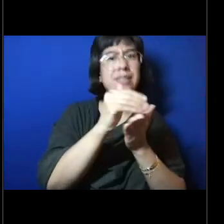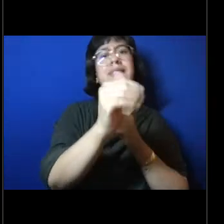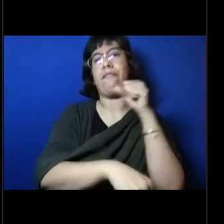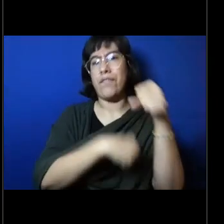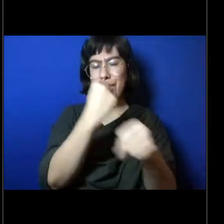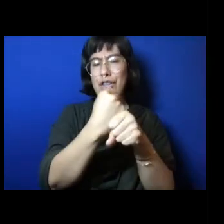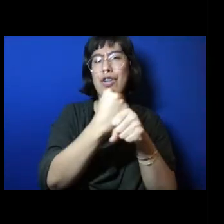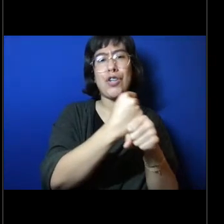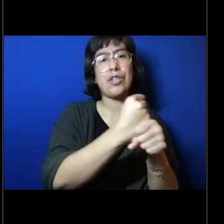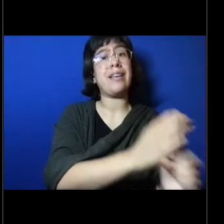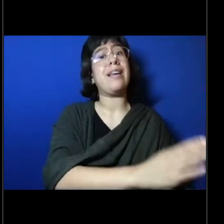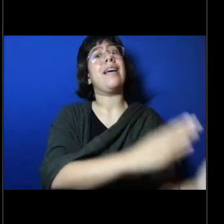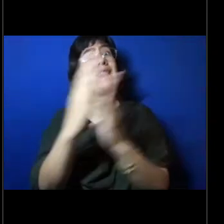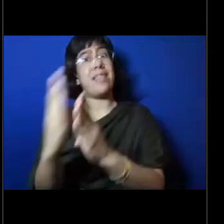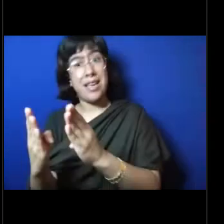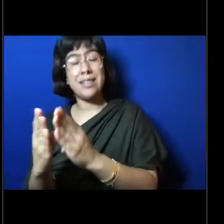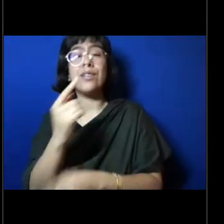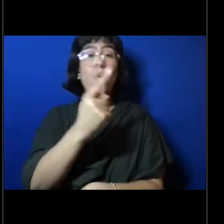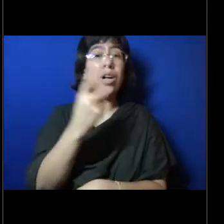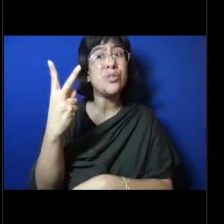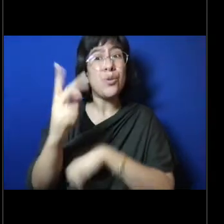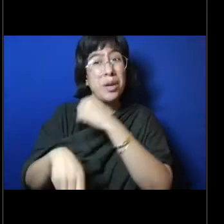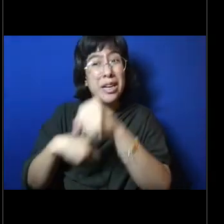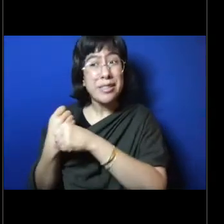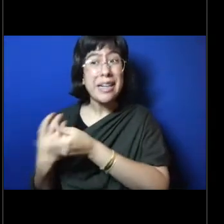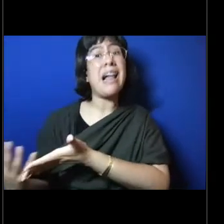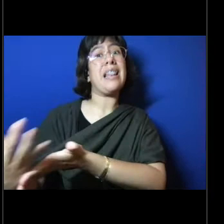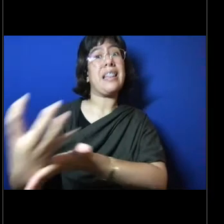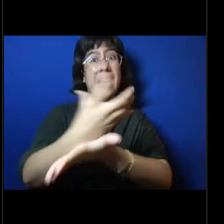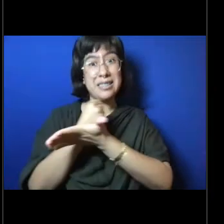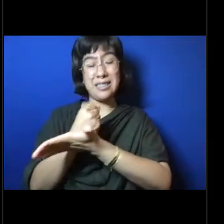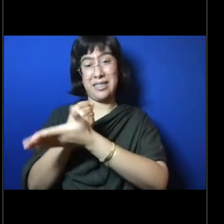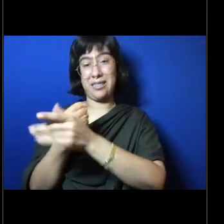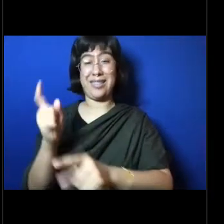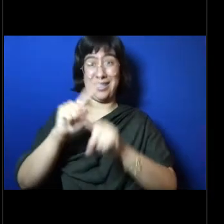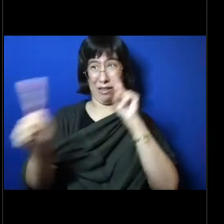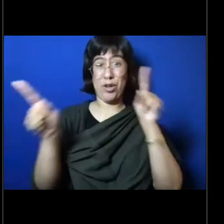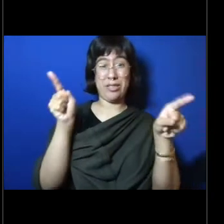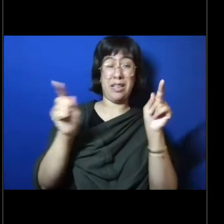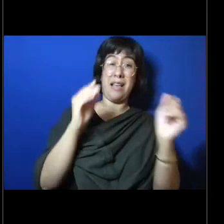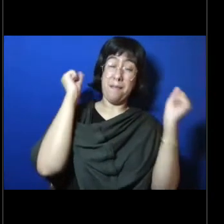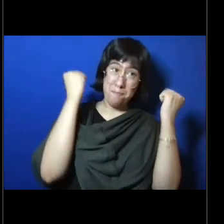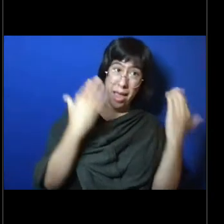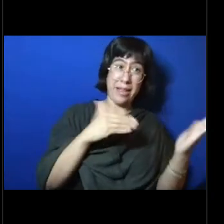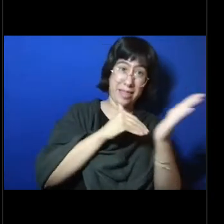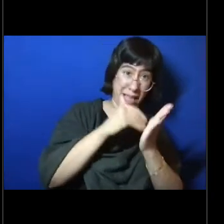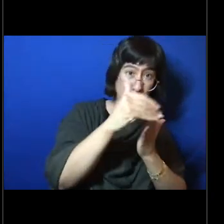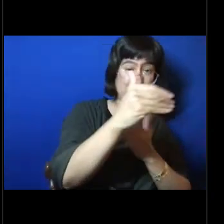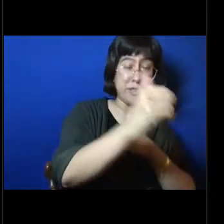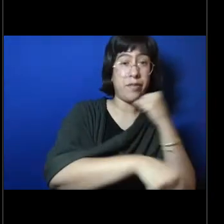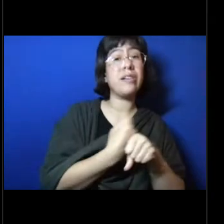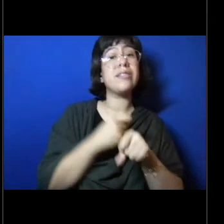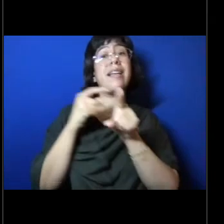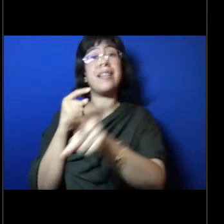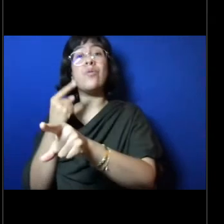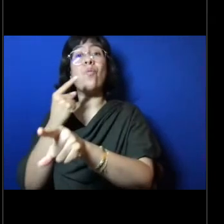whereas this is a couple of years, and you can see piles and piles of red abalone, and this went on for decades.